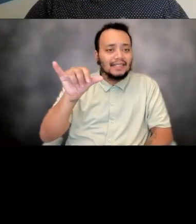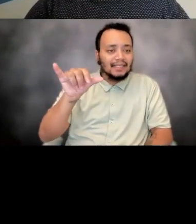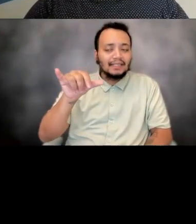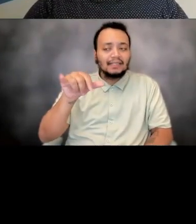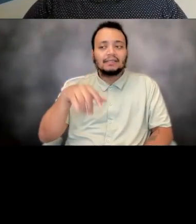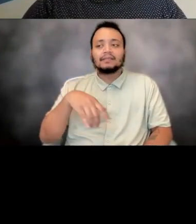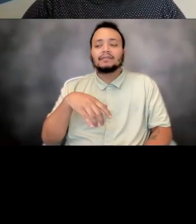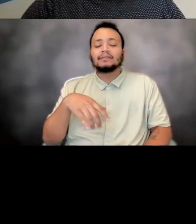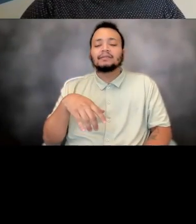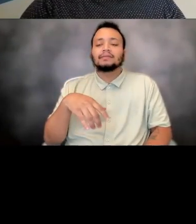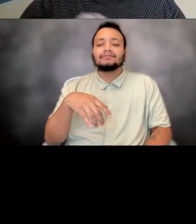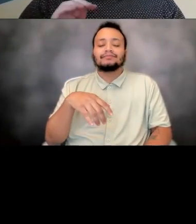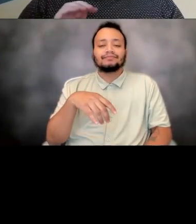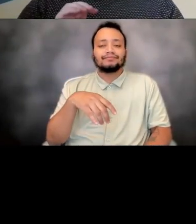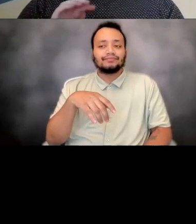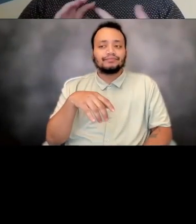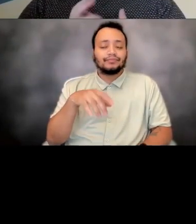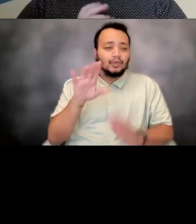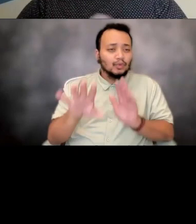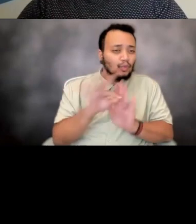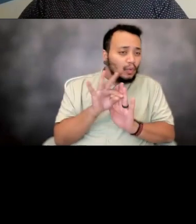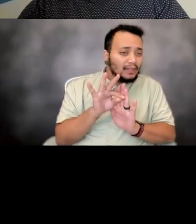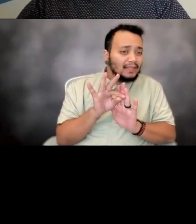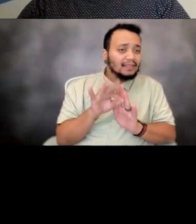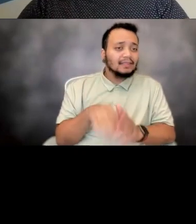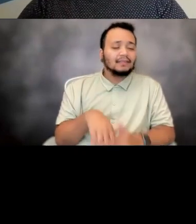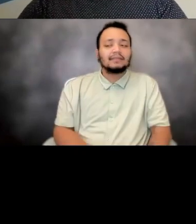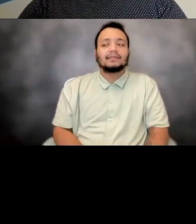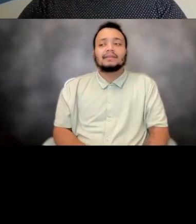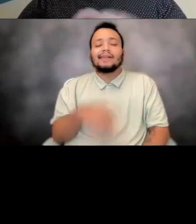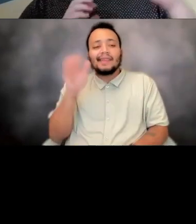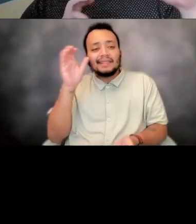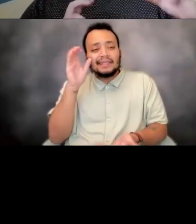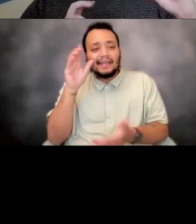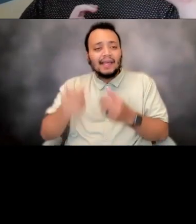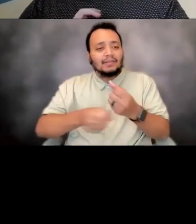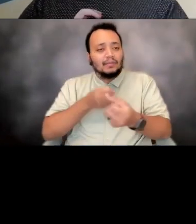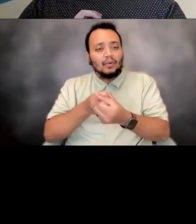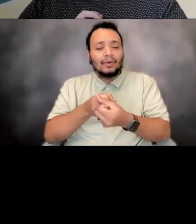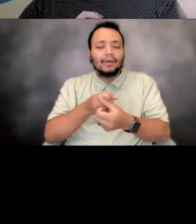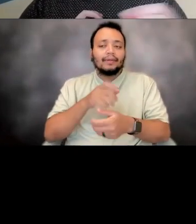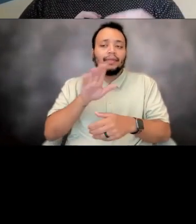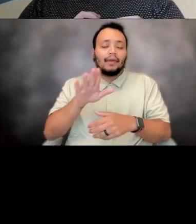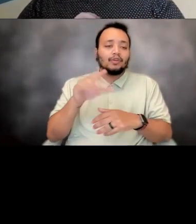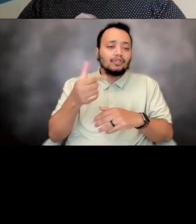and about their gender. And this came the, across in a lot of ways.